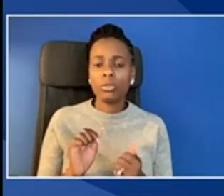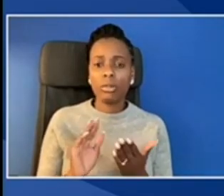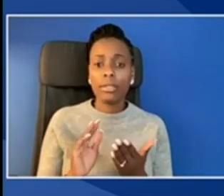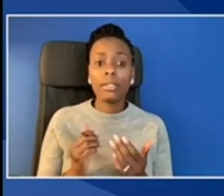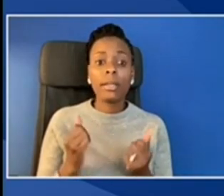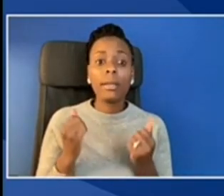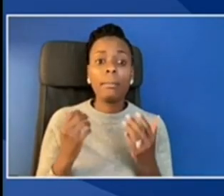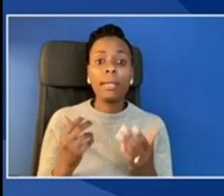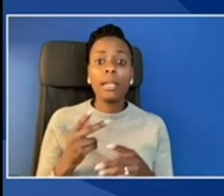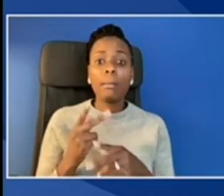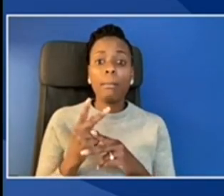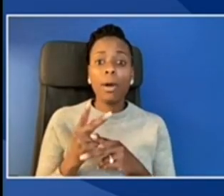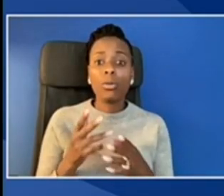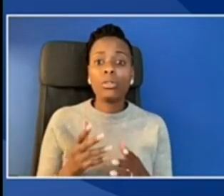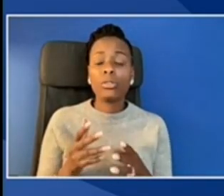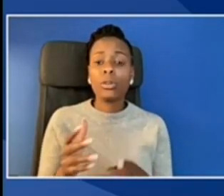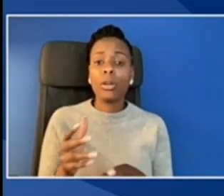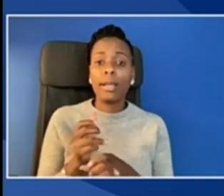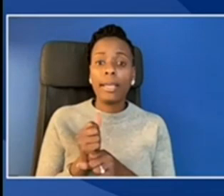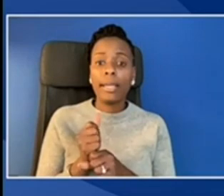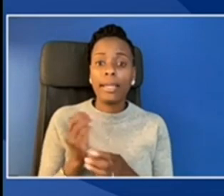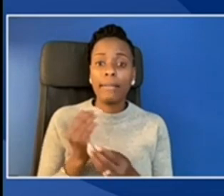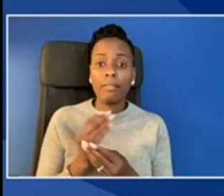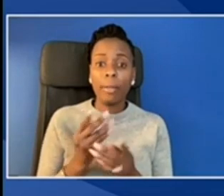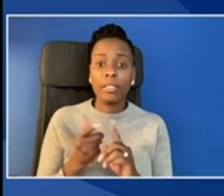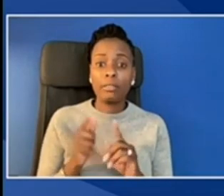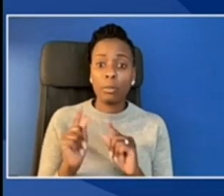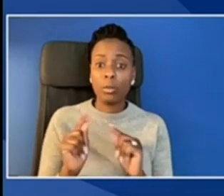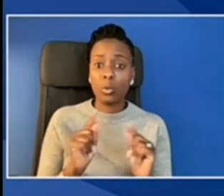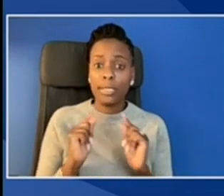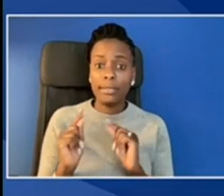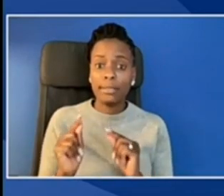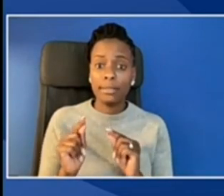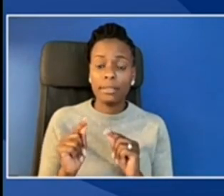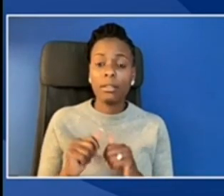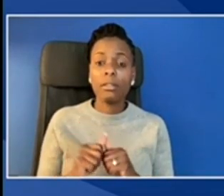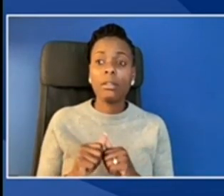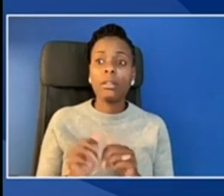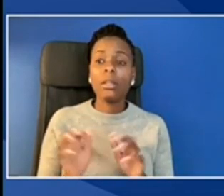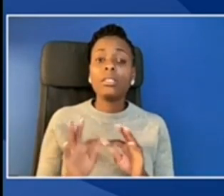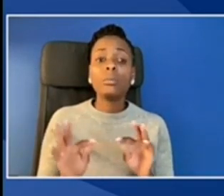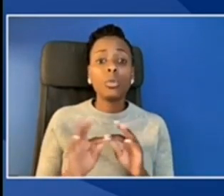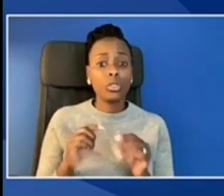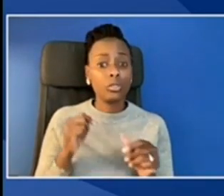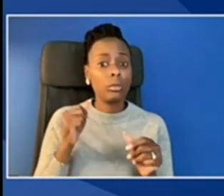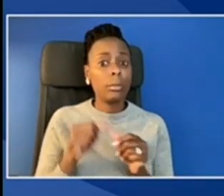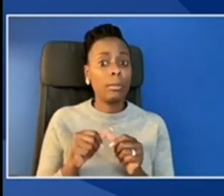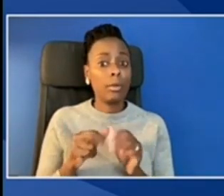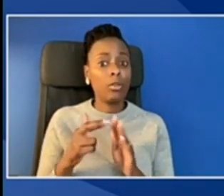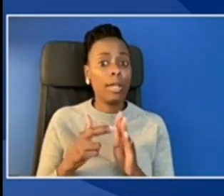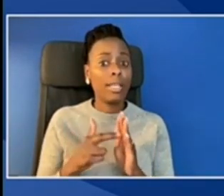information from tweet, and I think it's important to be mindful that the regulation shouldn't be that complex.